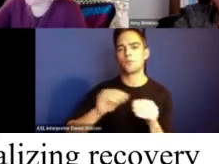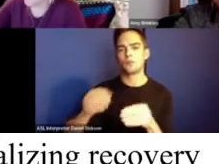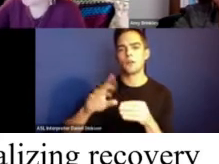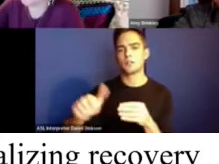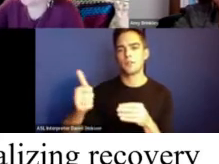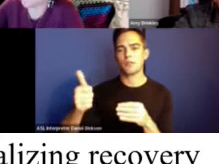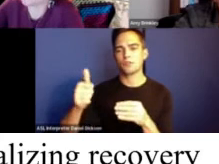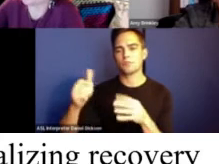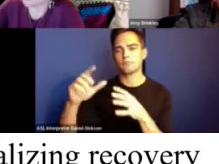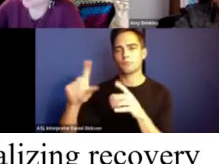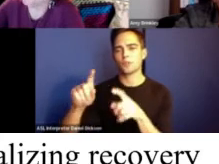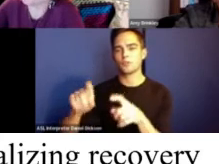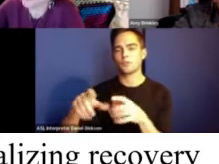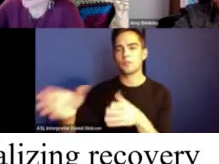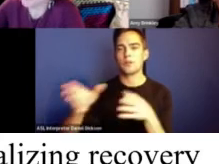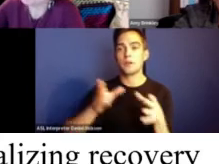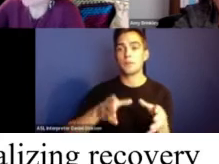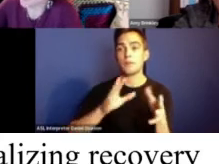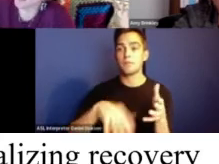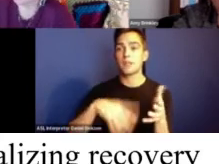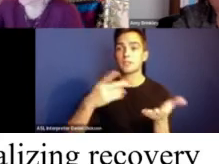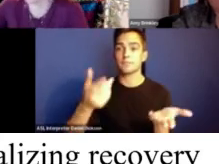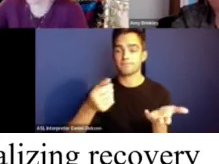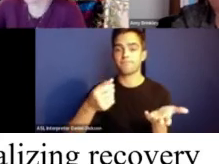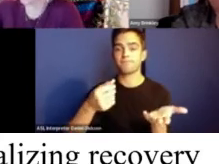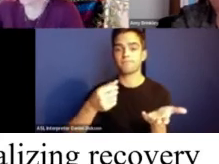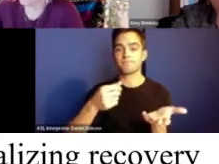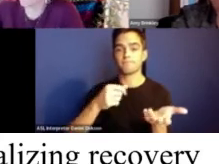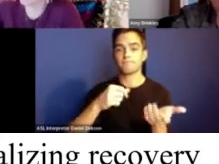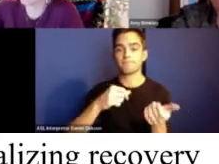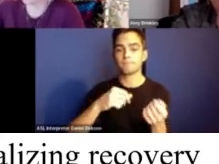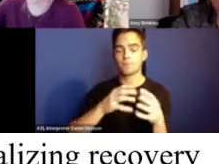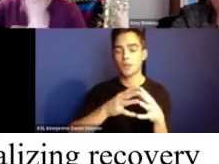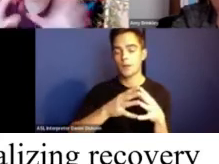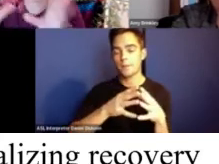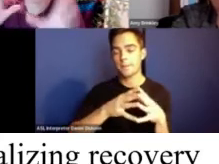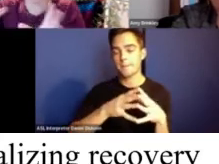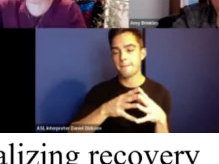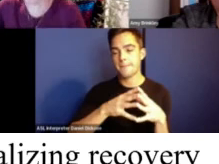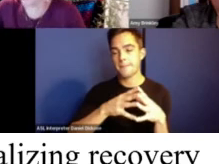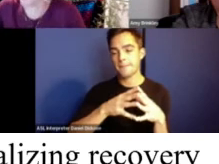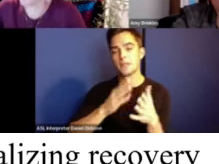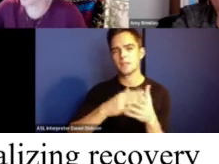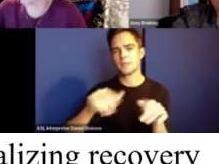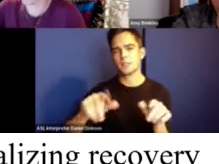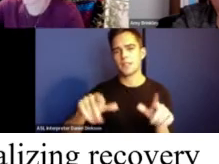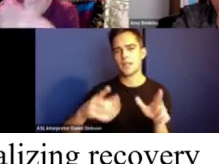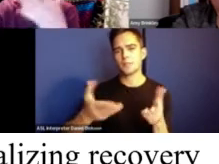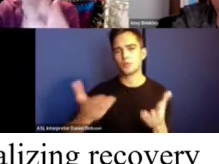questions. And that's has, and, you know, in some of the slides that were presented, there's some language that's more